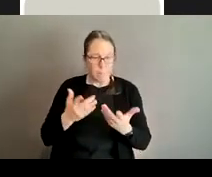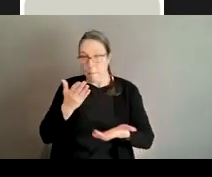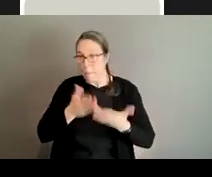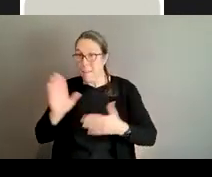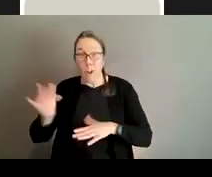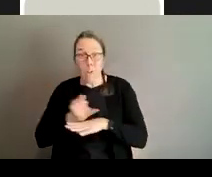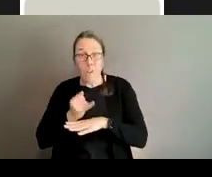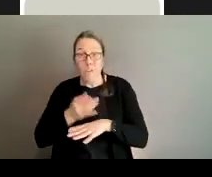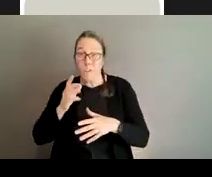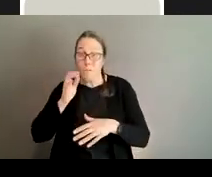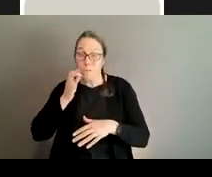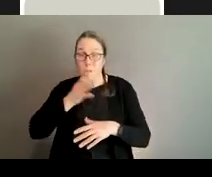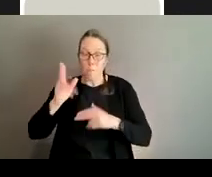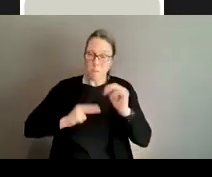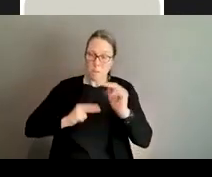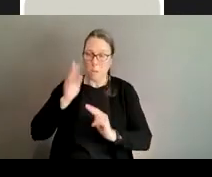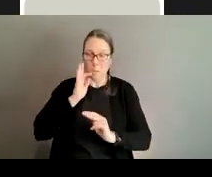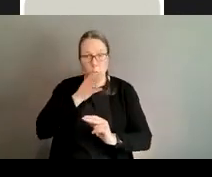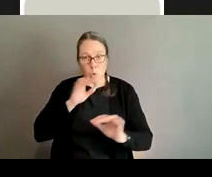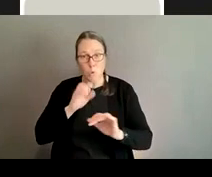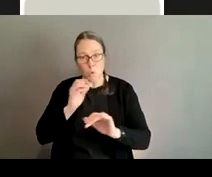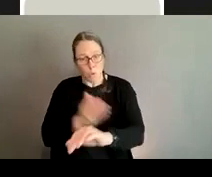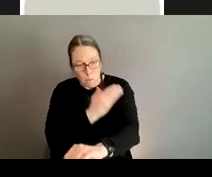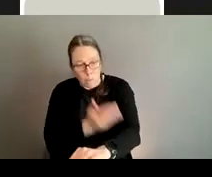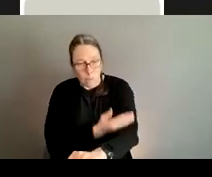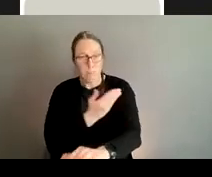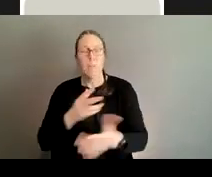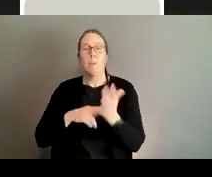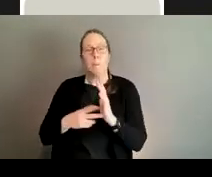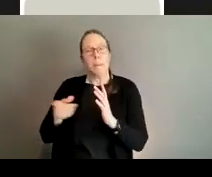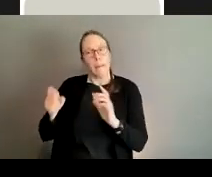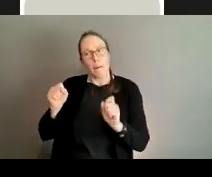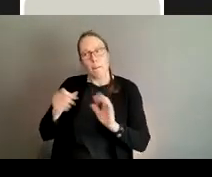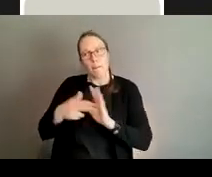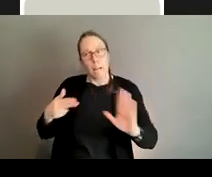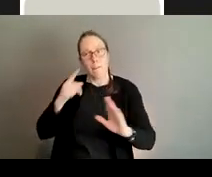that, they're flagged there for the participants too.